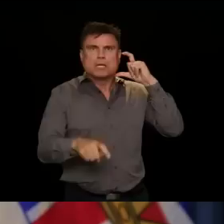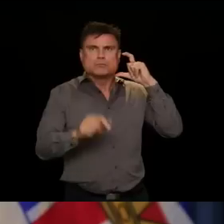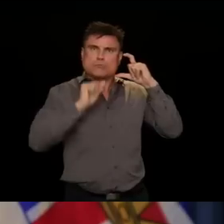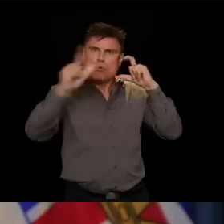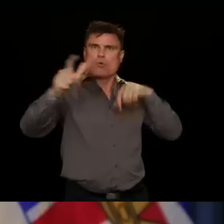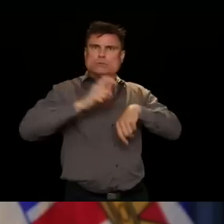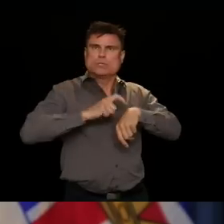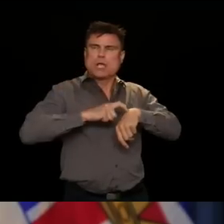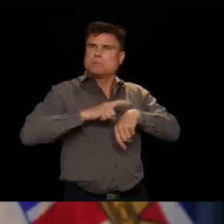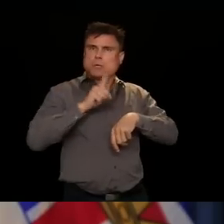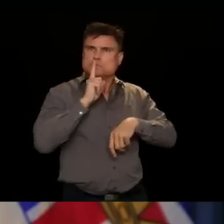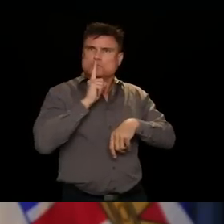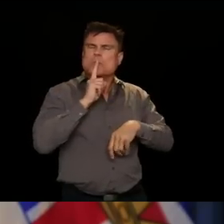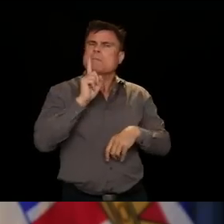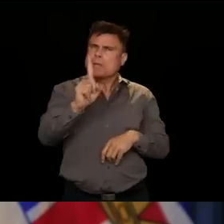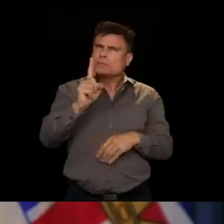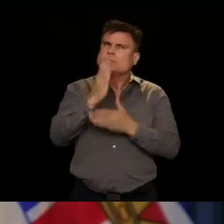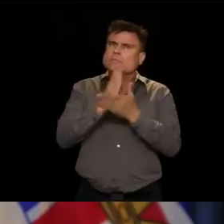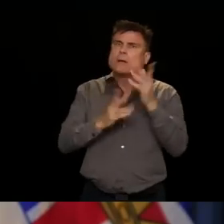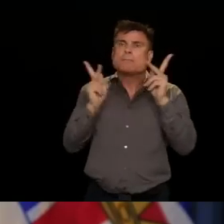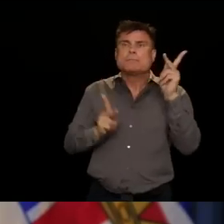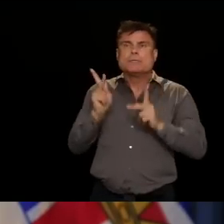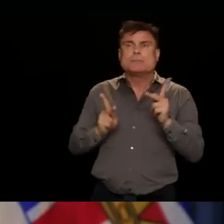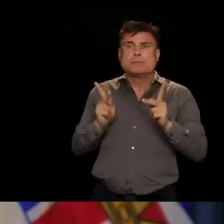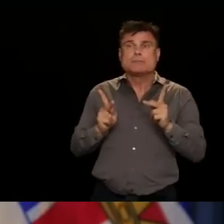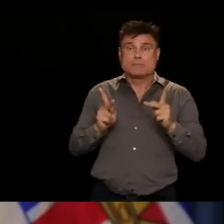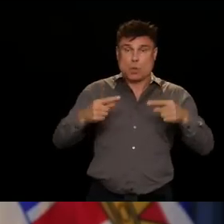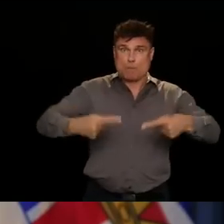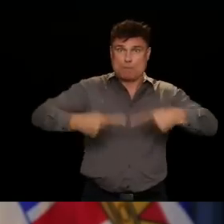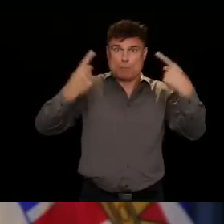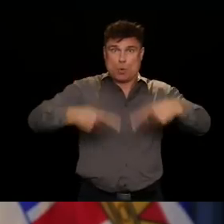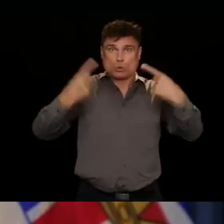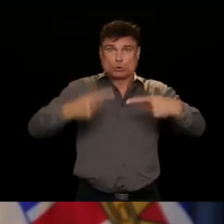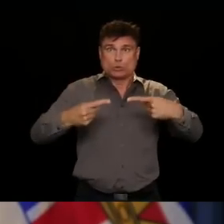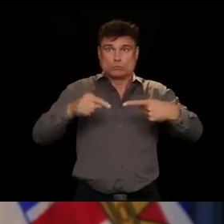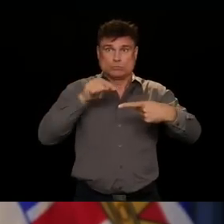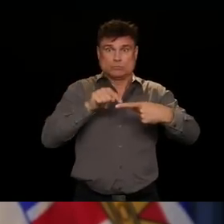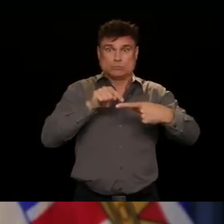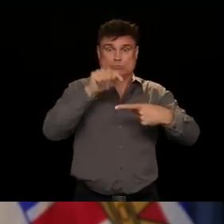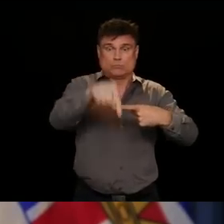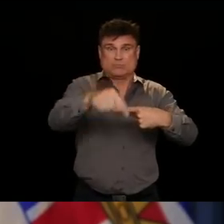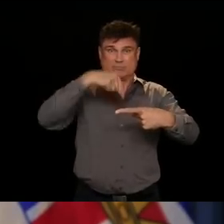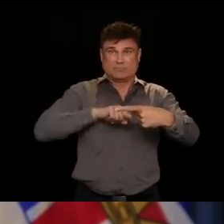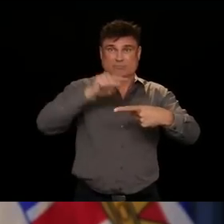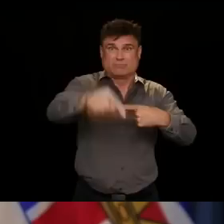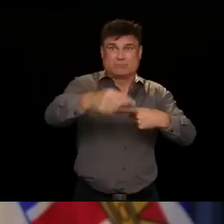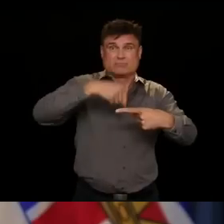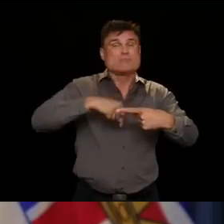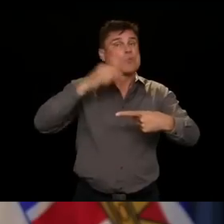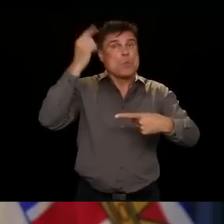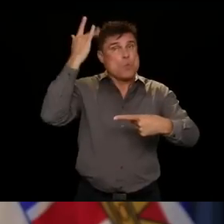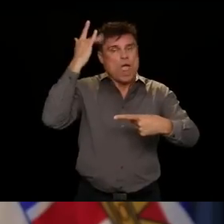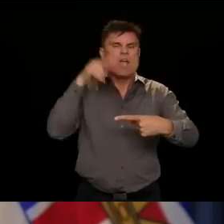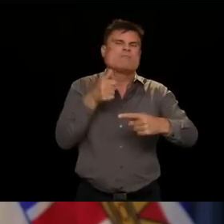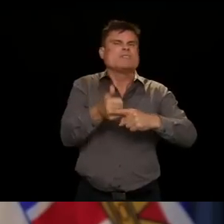ordered a mandatory rule for wearing masks in public statewide. I know your position on mandatory masks , given